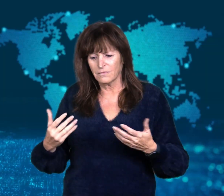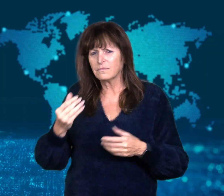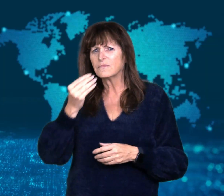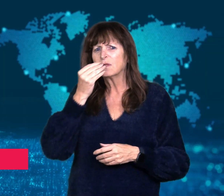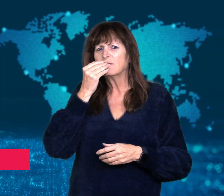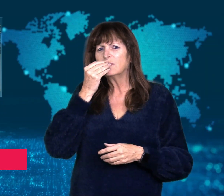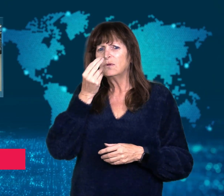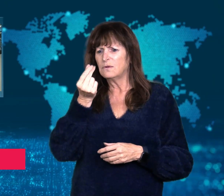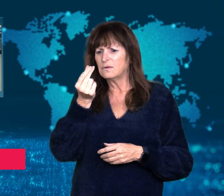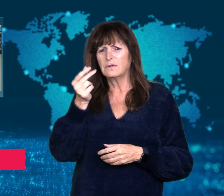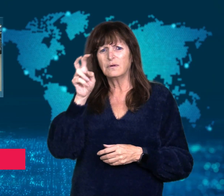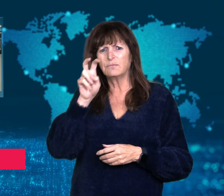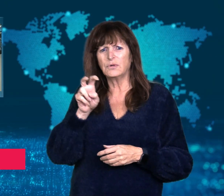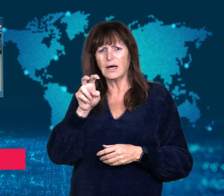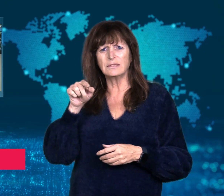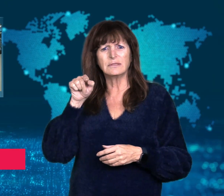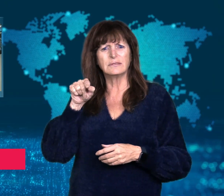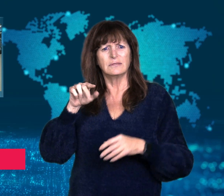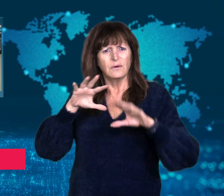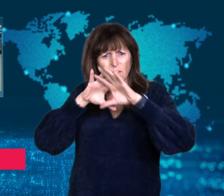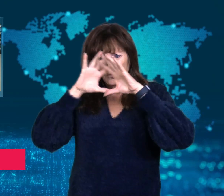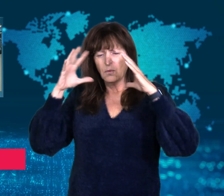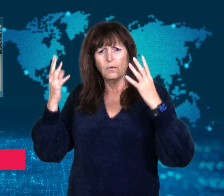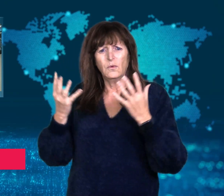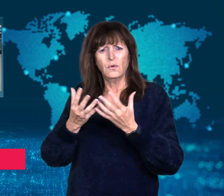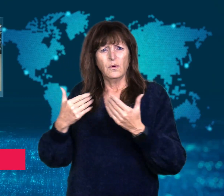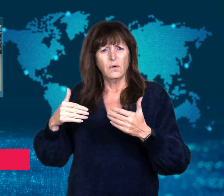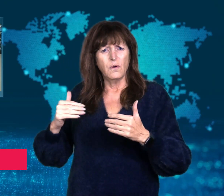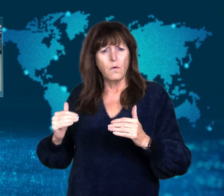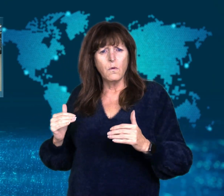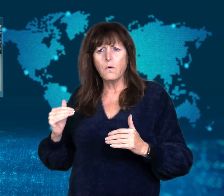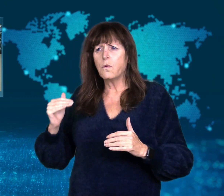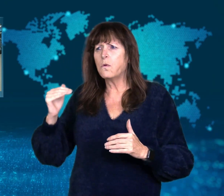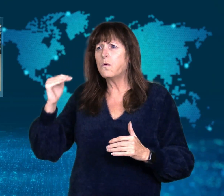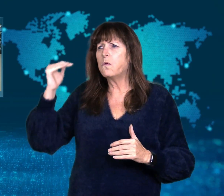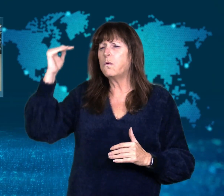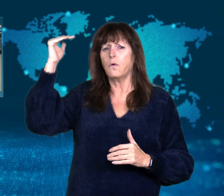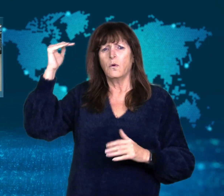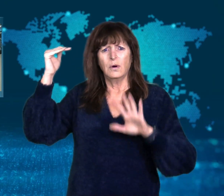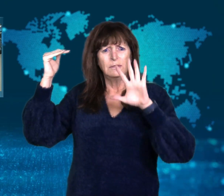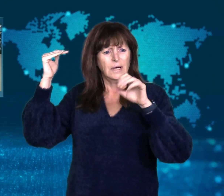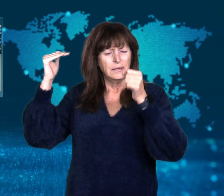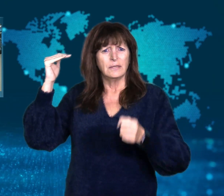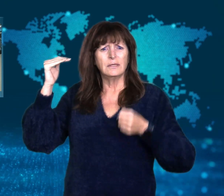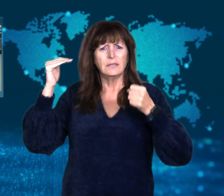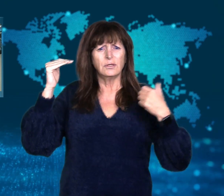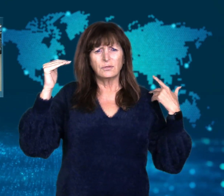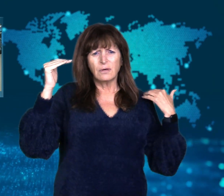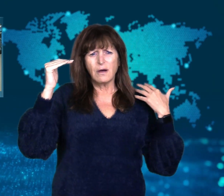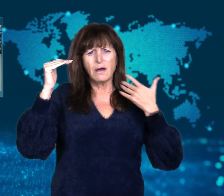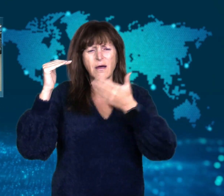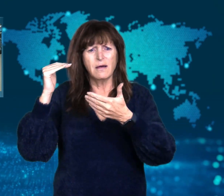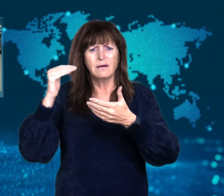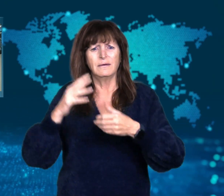[Georgia]: Food prices around the world have reached their highest